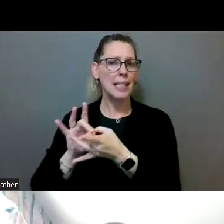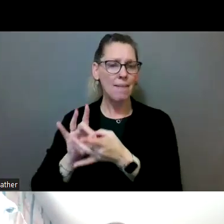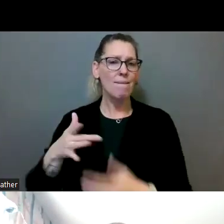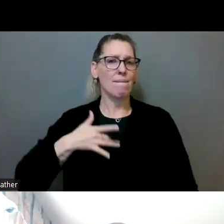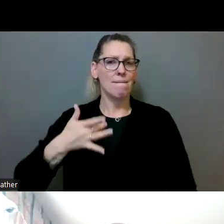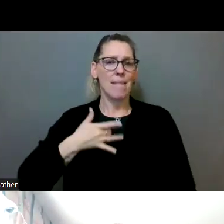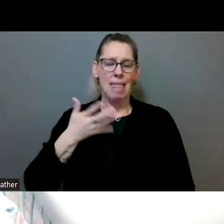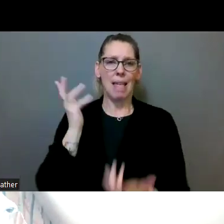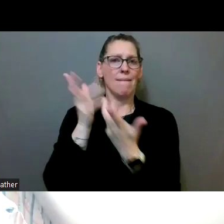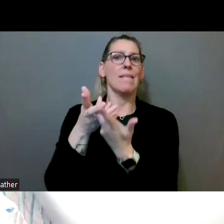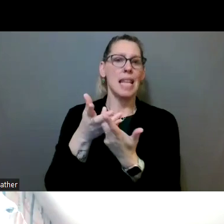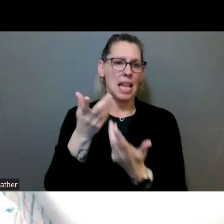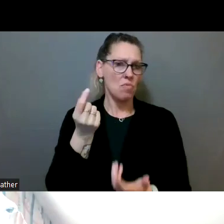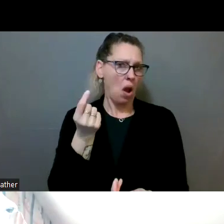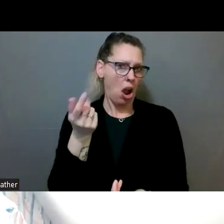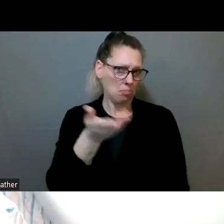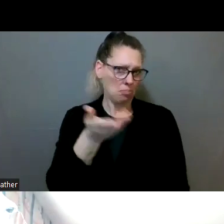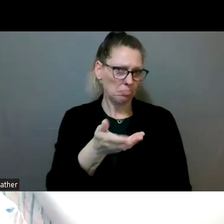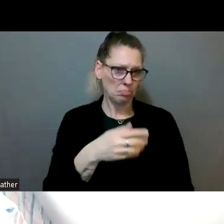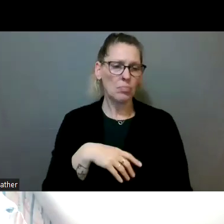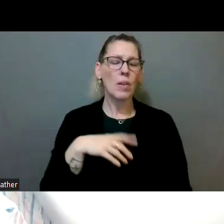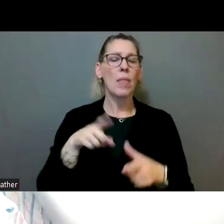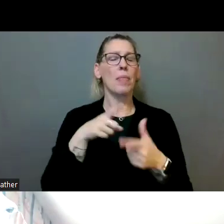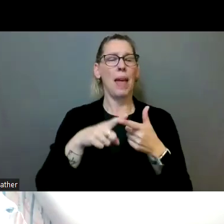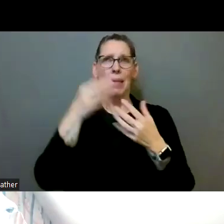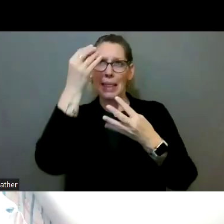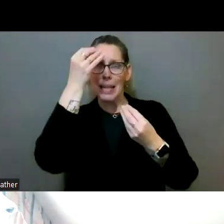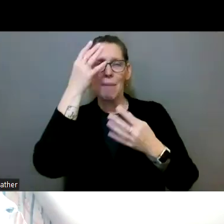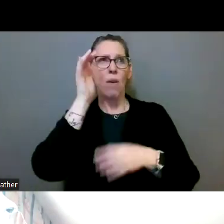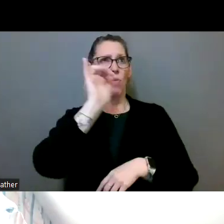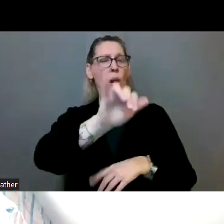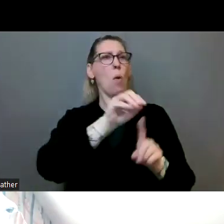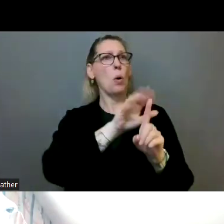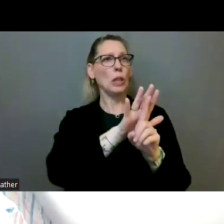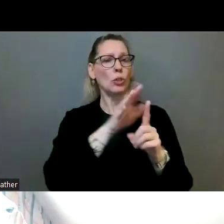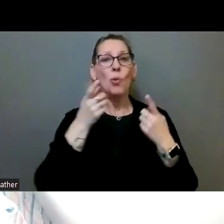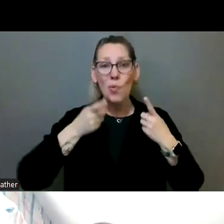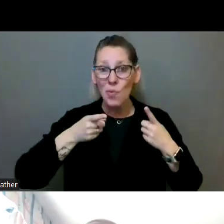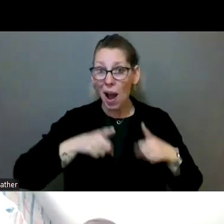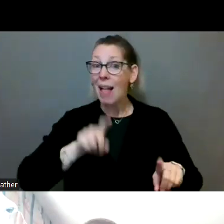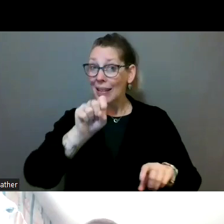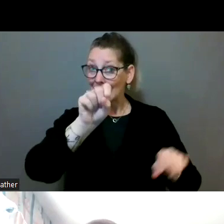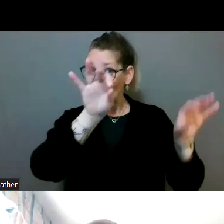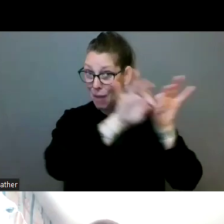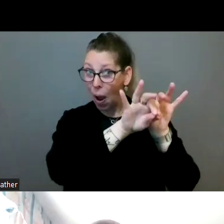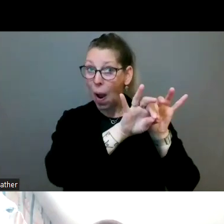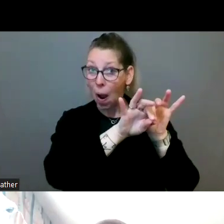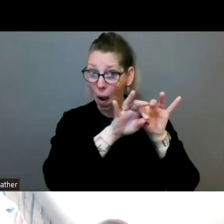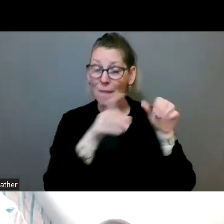in to that? And so that thinking about that orientation while important as a first step